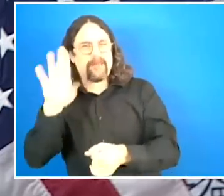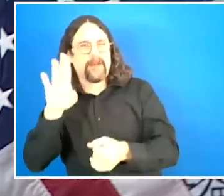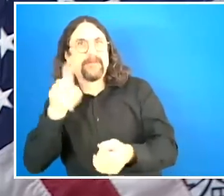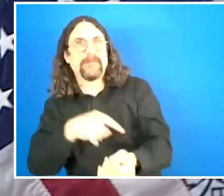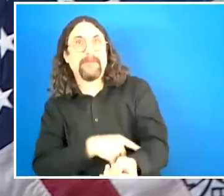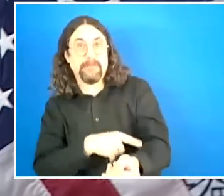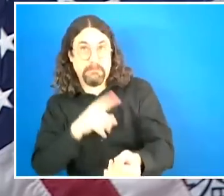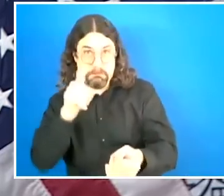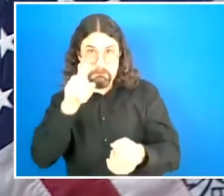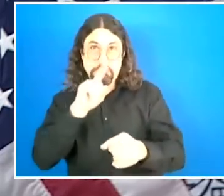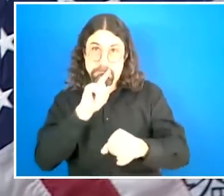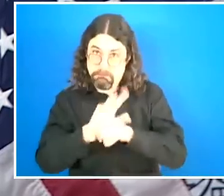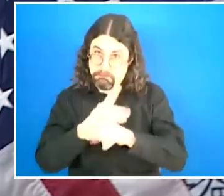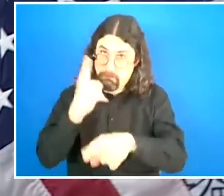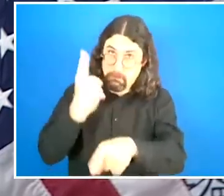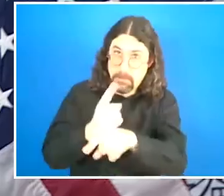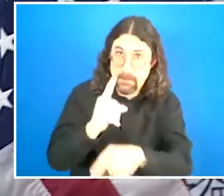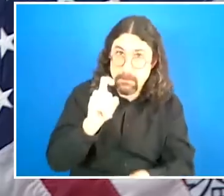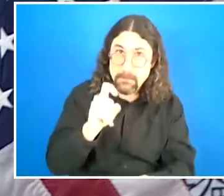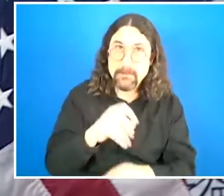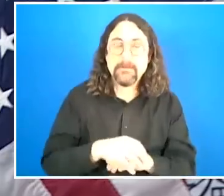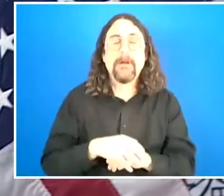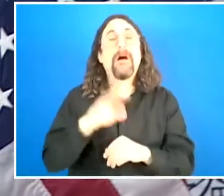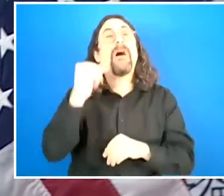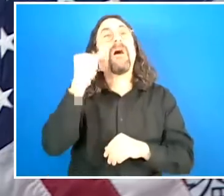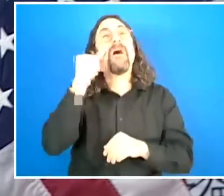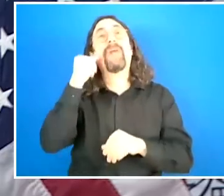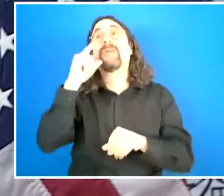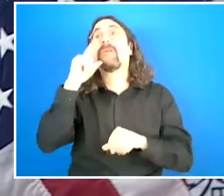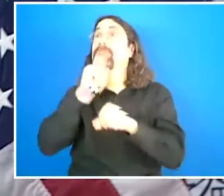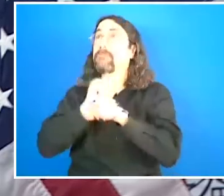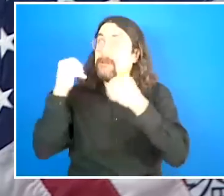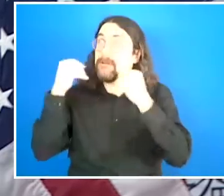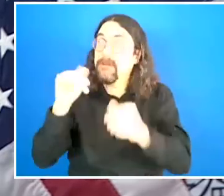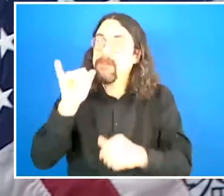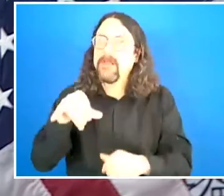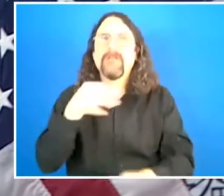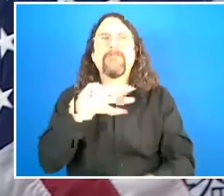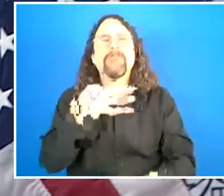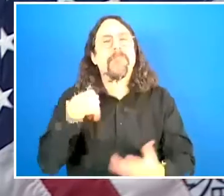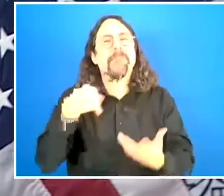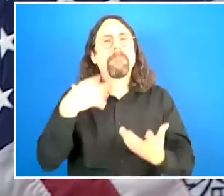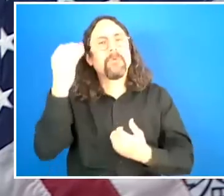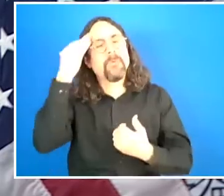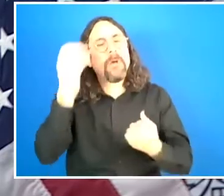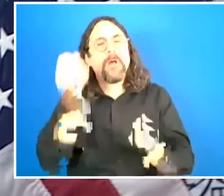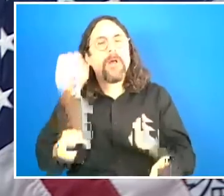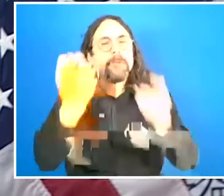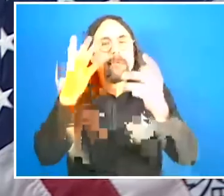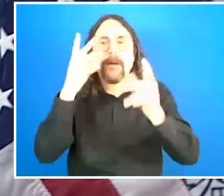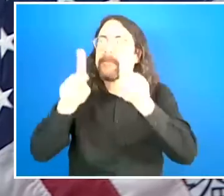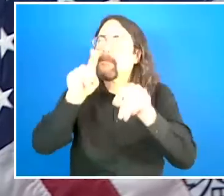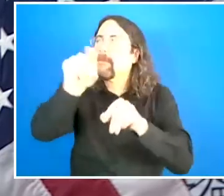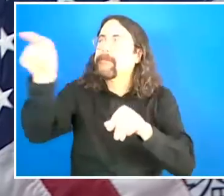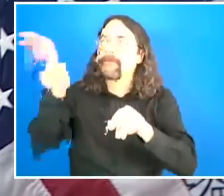TESTED, AND WHAT'S THE INTENT OF THIS PROGRAM? SO HENRY,